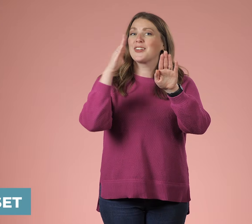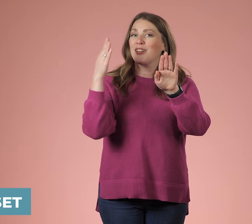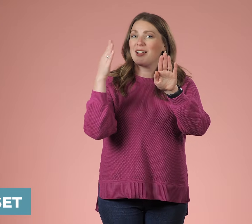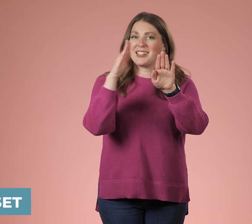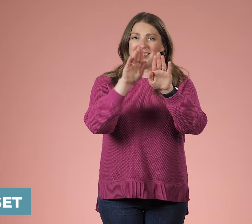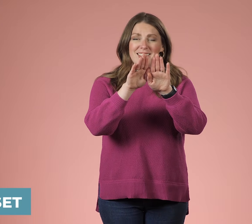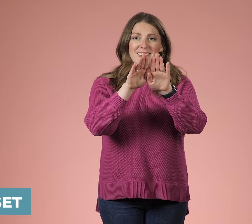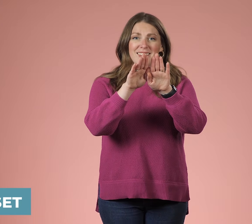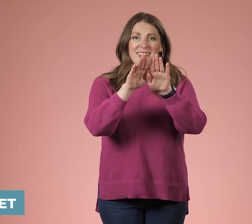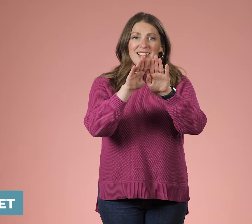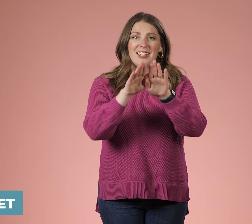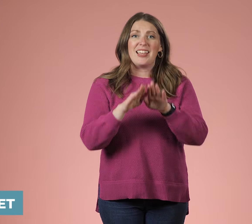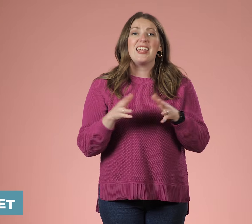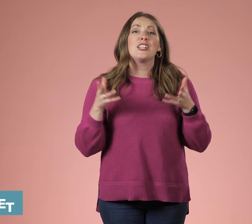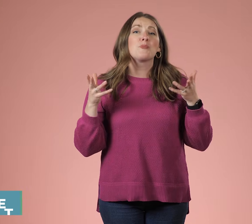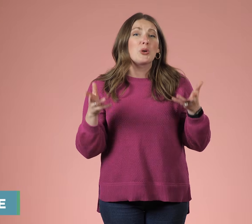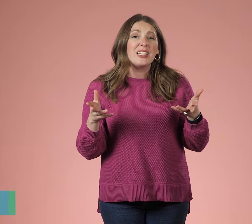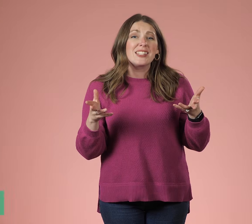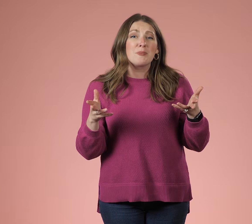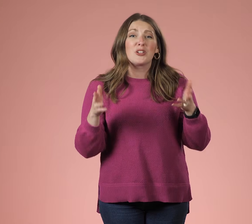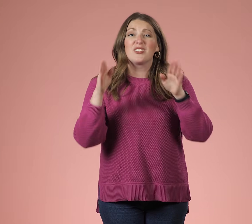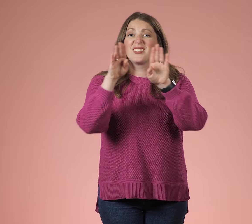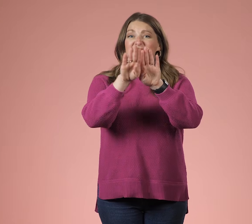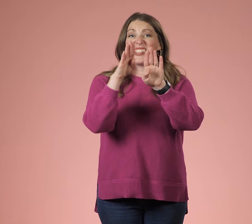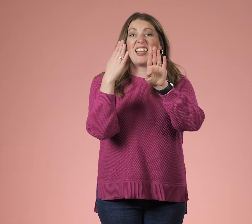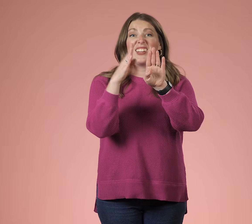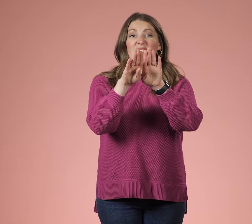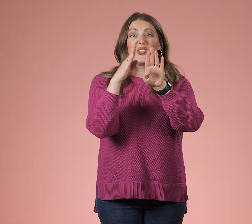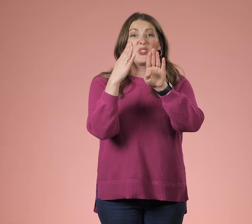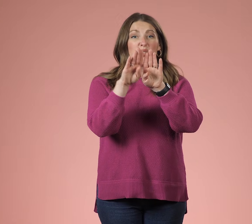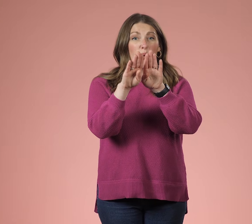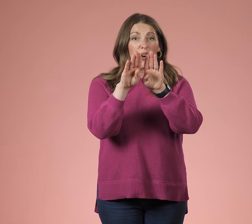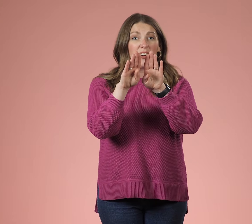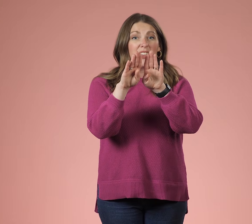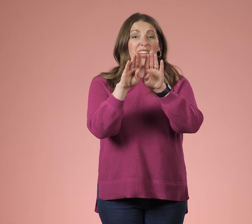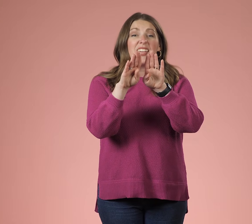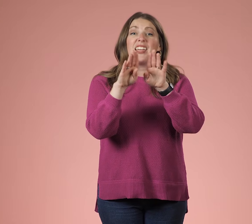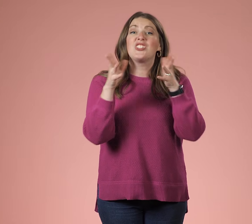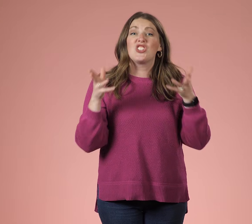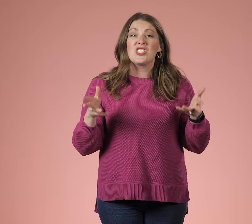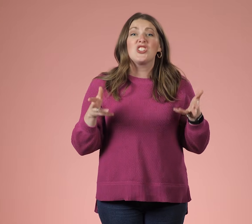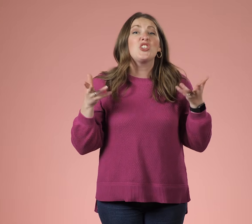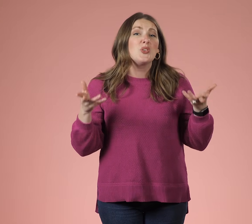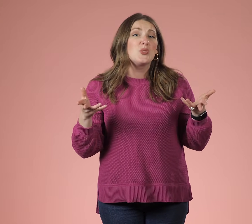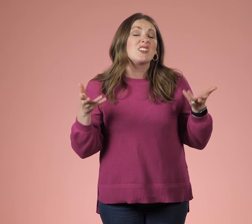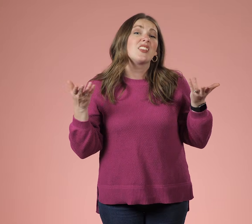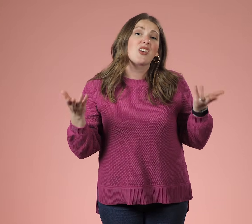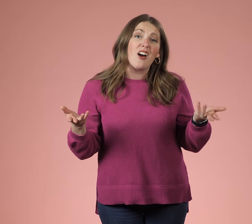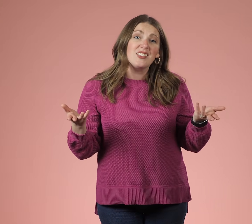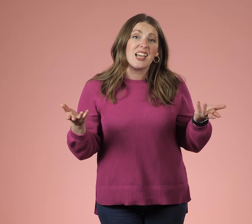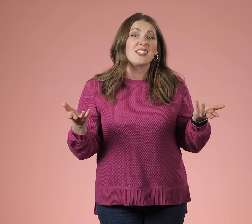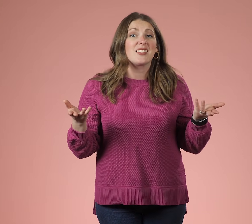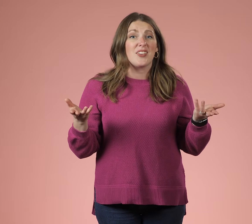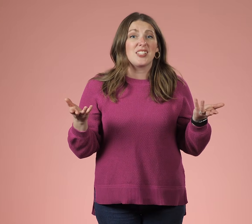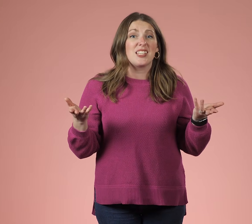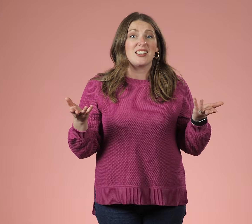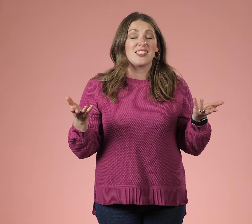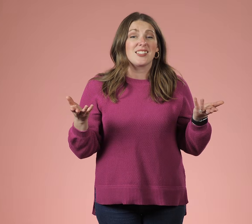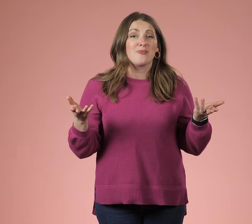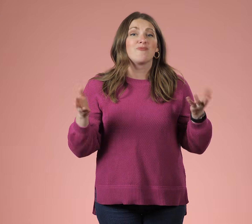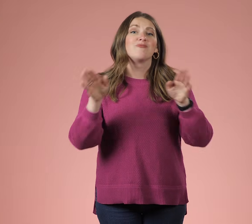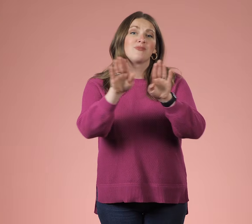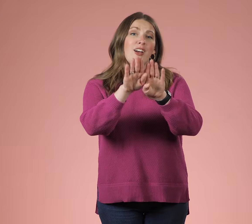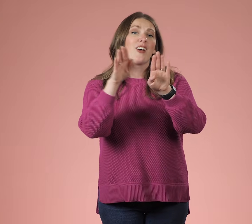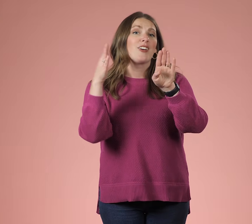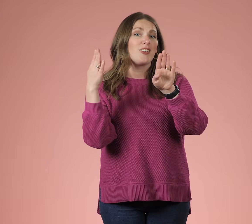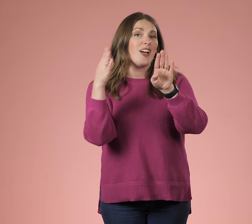'closet' it's pretty similar to the sign door it's just used in the context of the sentence, 'closet'.